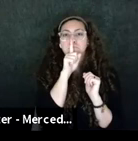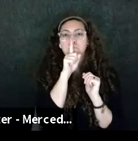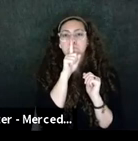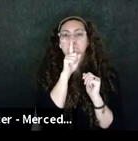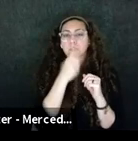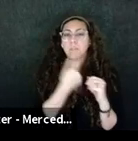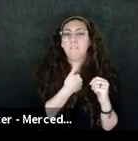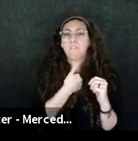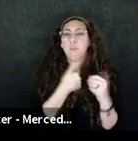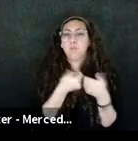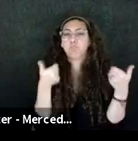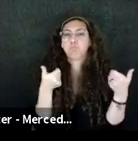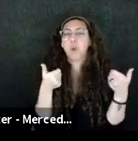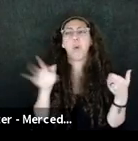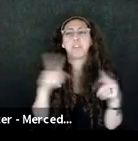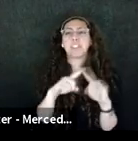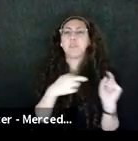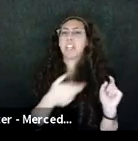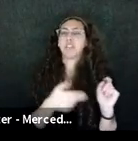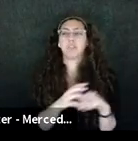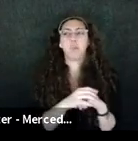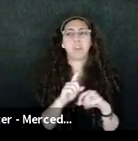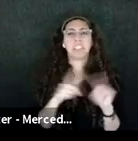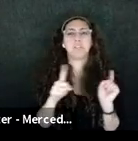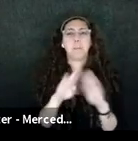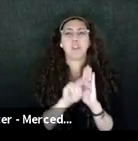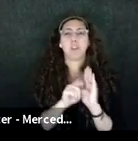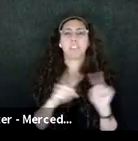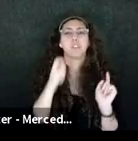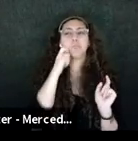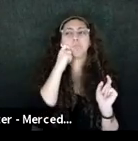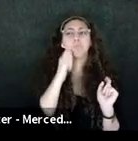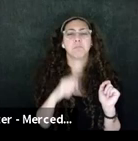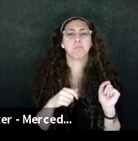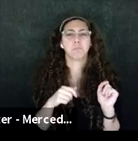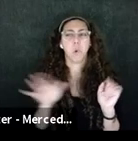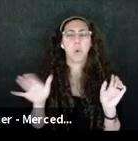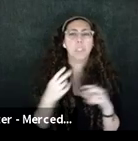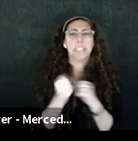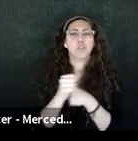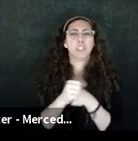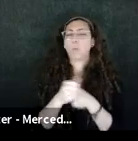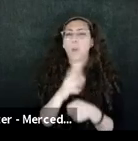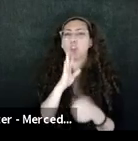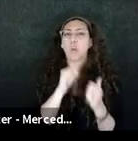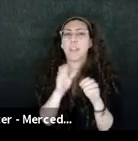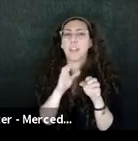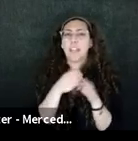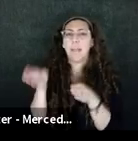Jason Williams: A different religion or a different color. Any of those things that lack of experiences of relationships with other people.